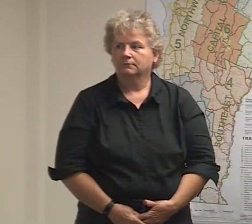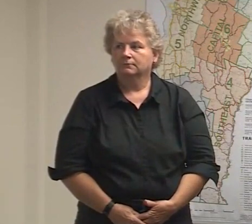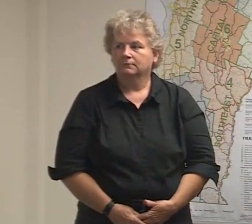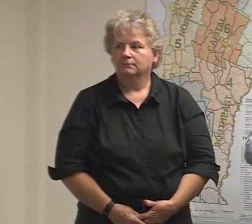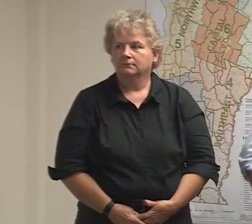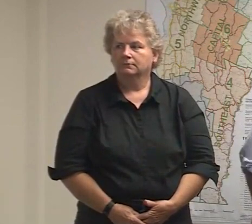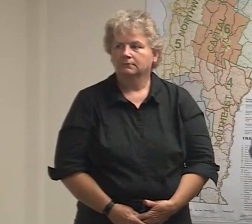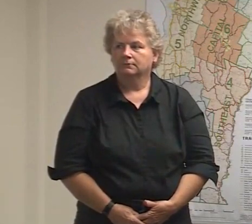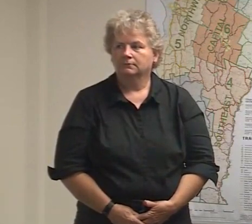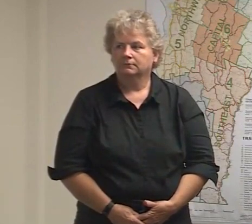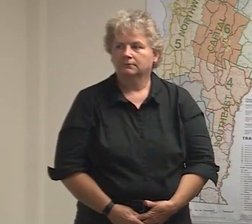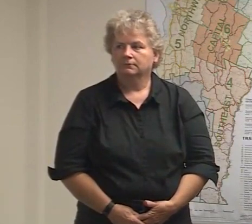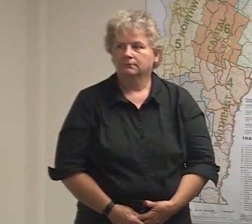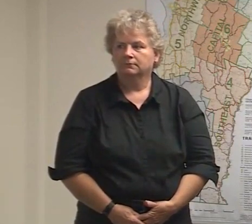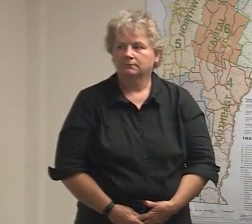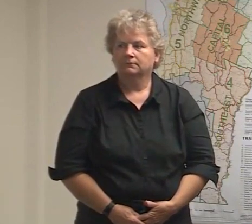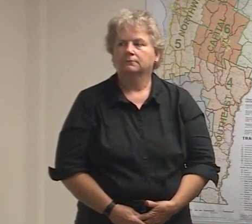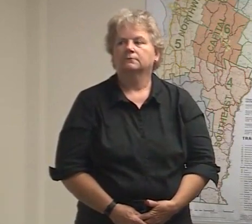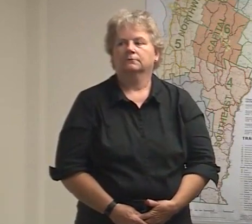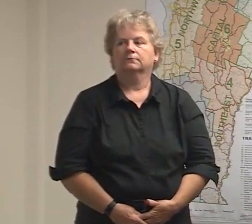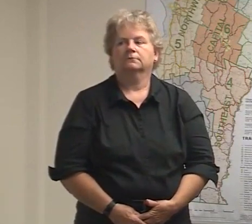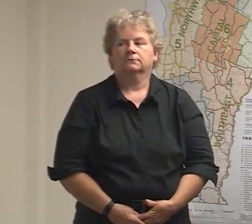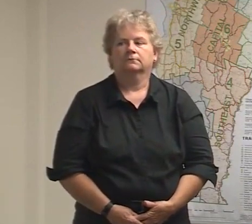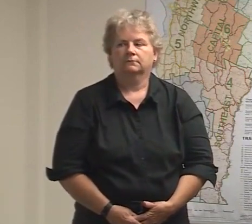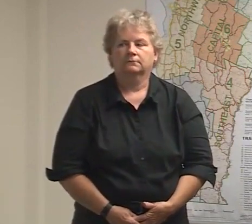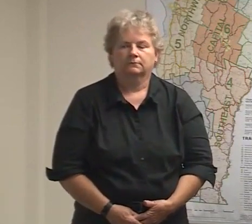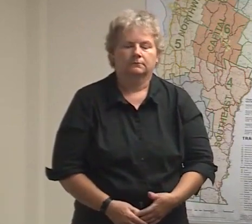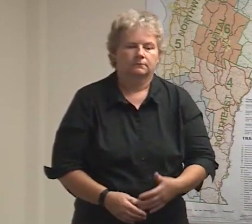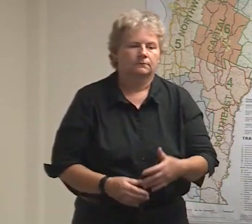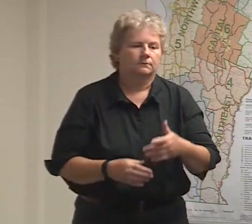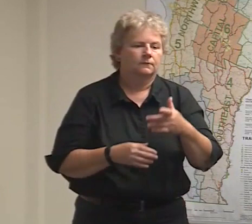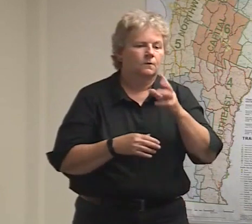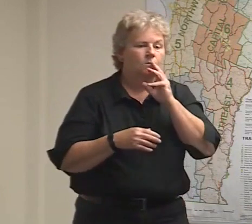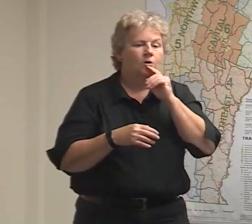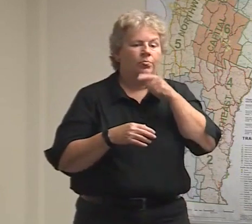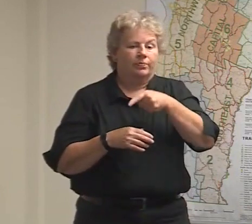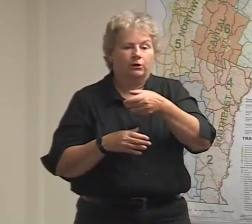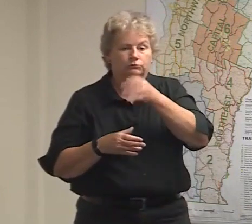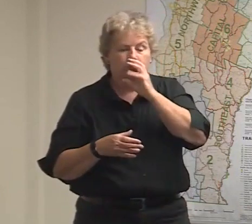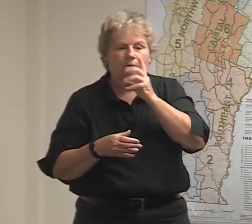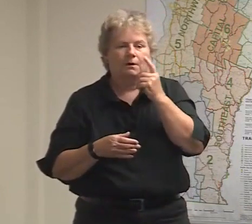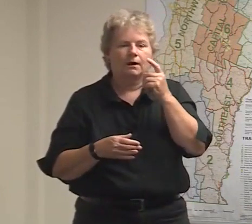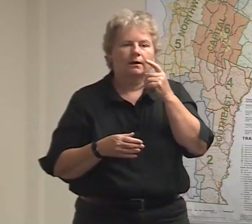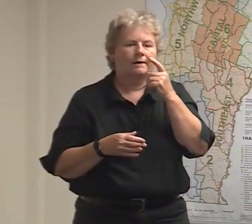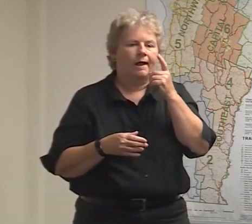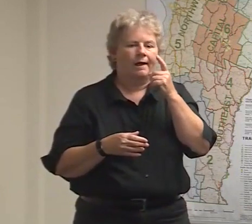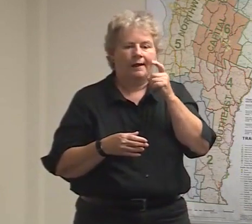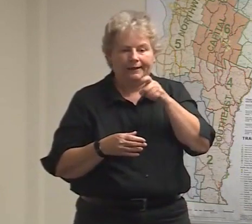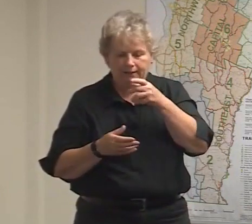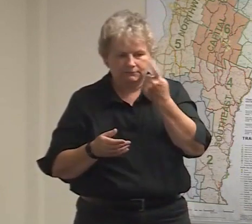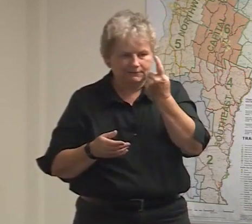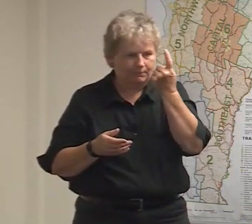WE CAN ASK FOR THOSE RESOURCES IF WE DECIDE WE NEED THEM IN THE STATE THROUGH AN PROCESS FROM OTHER ARMY UNITS AROUND THE COUNTRY.